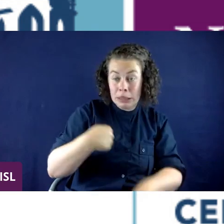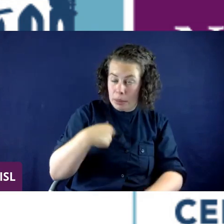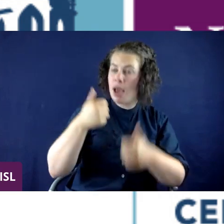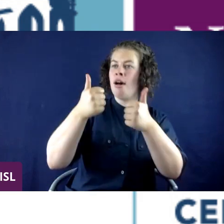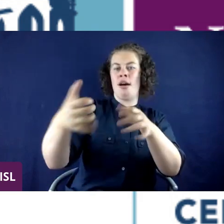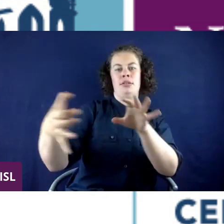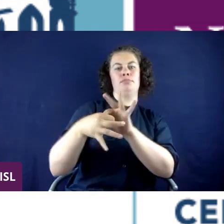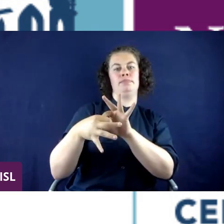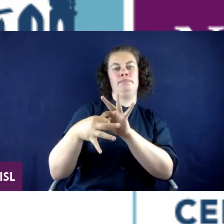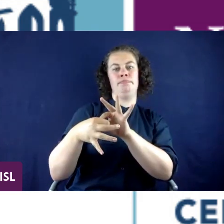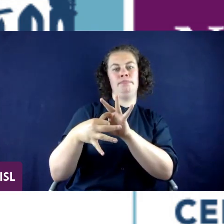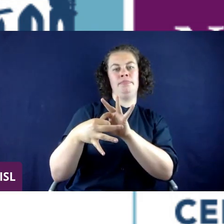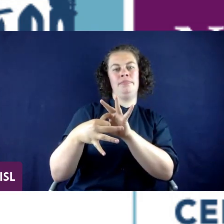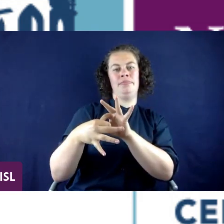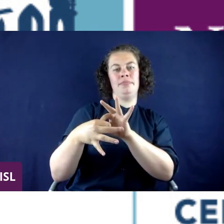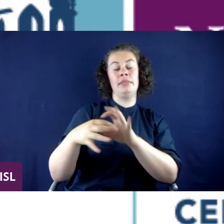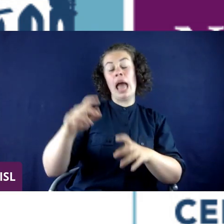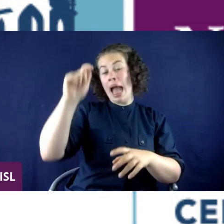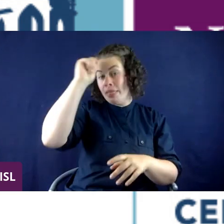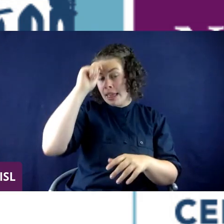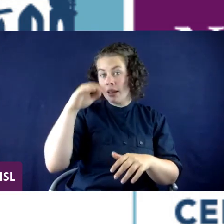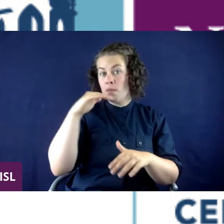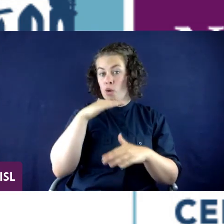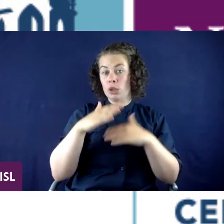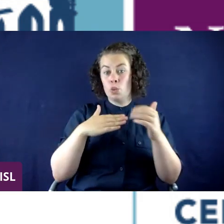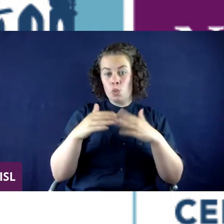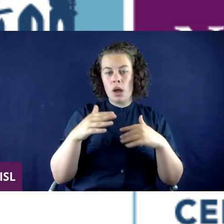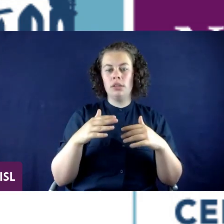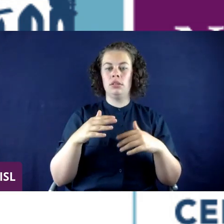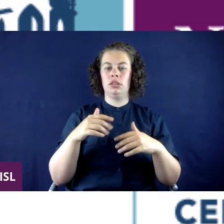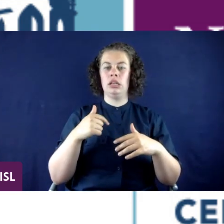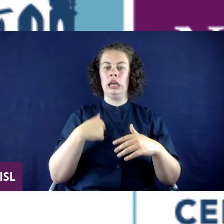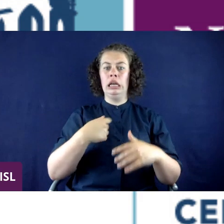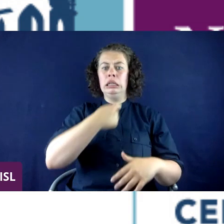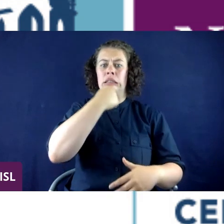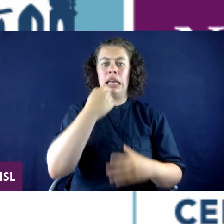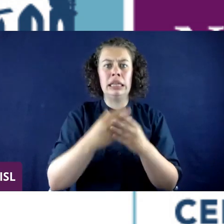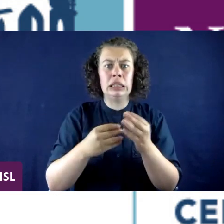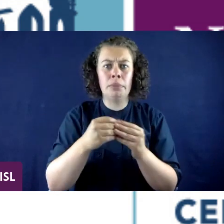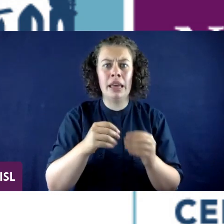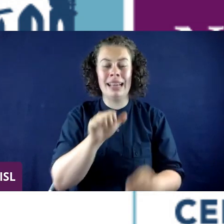ally as an opportunity to collaborate, could be a way of forging this kind of relationship.